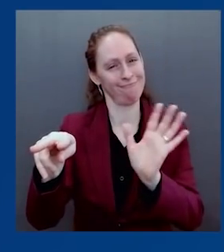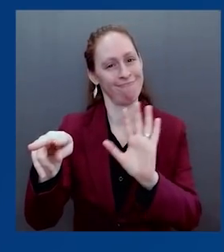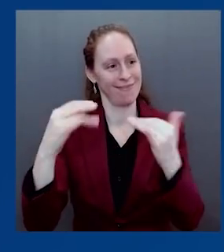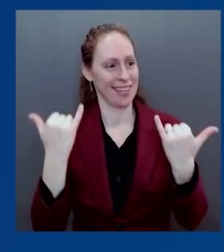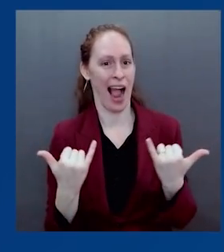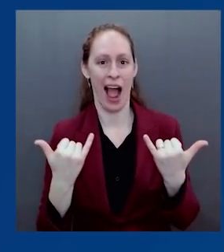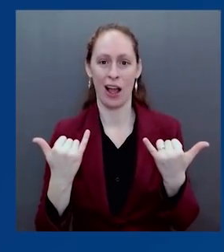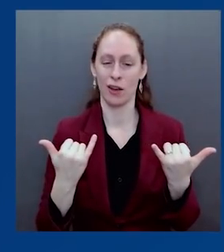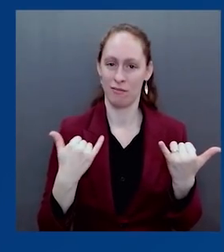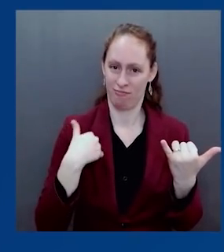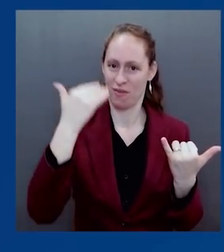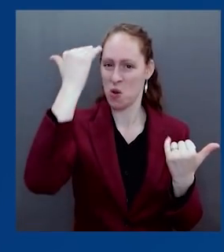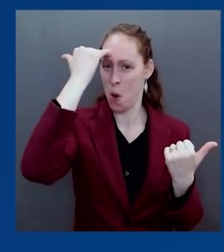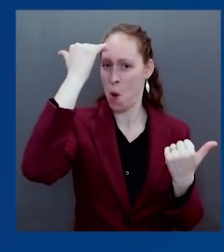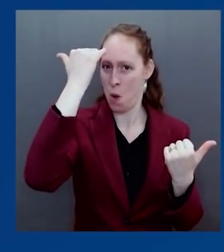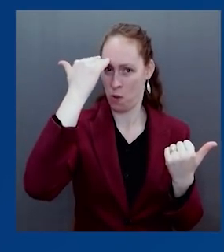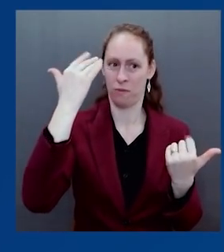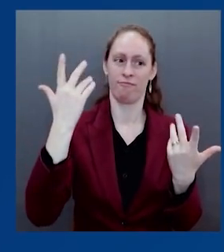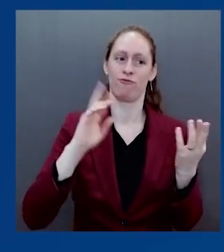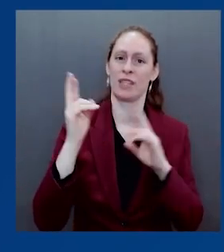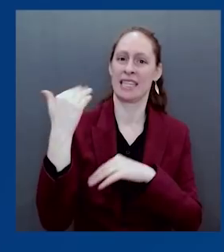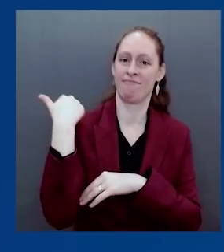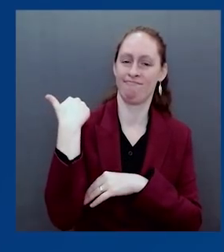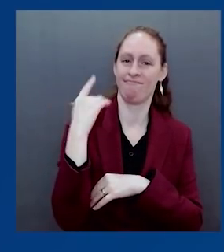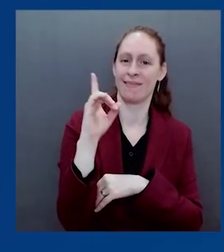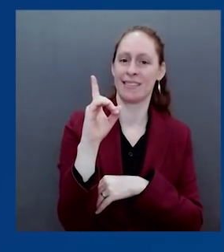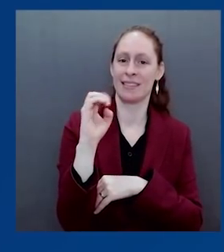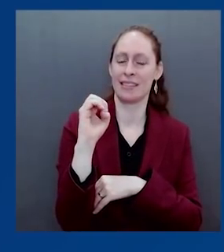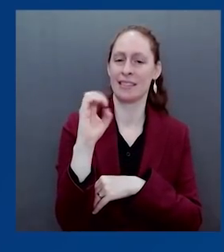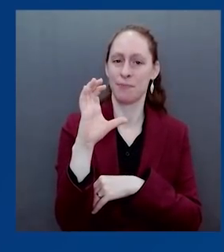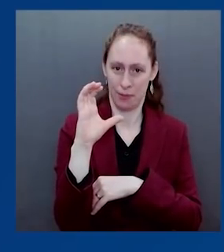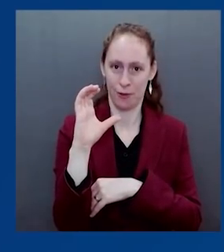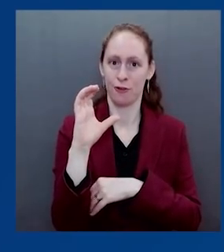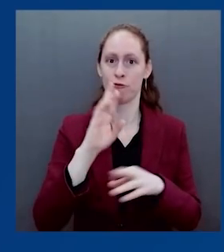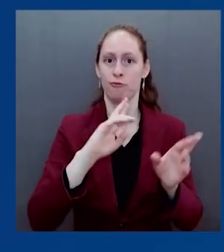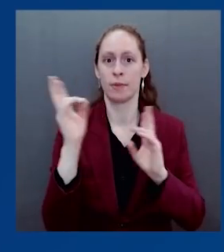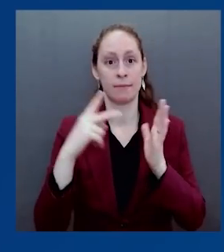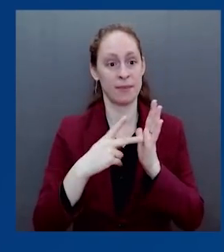And we were able to begin shipping the first pills in December, months ahead of schedule.